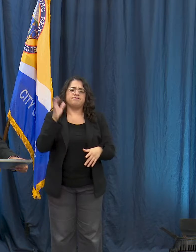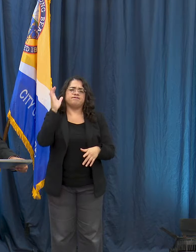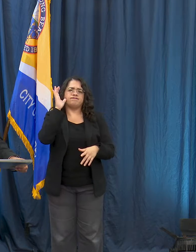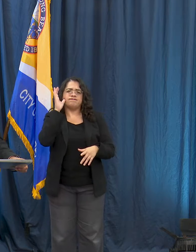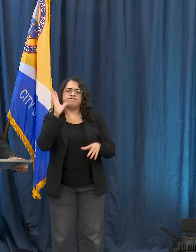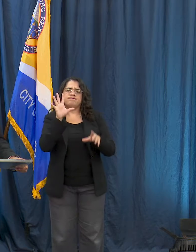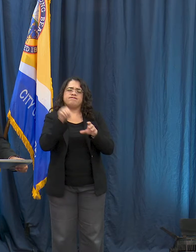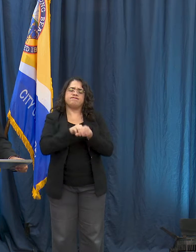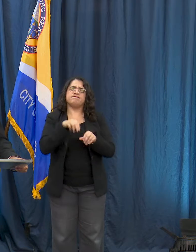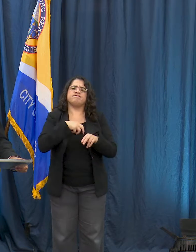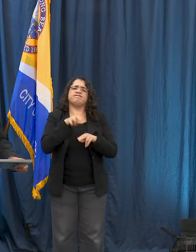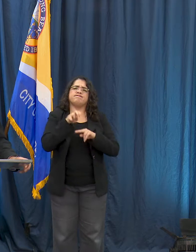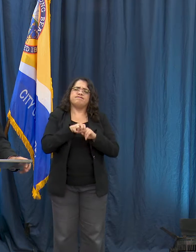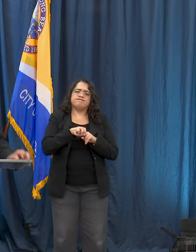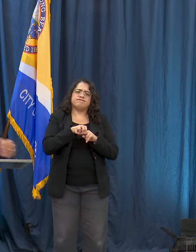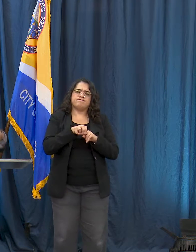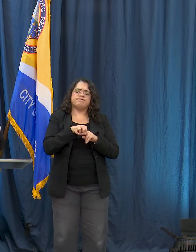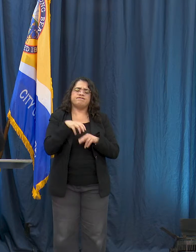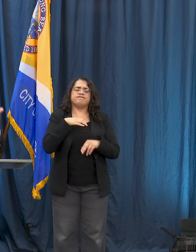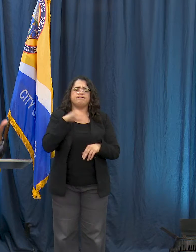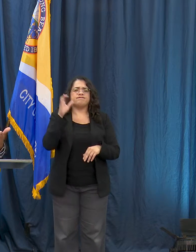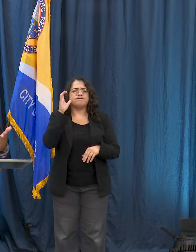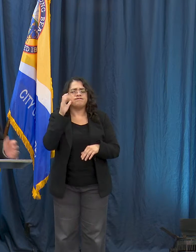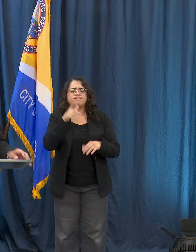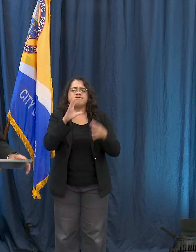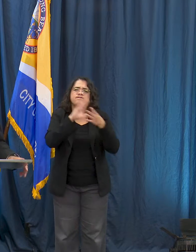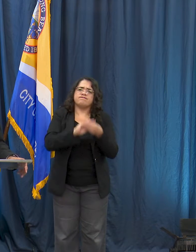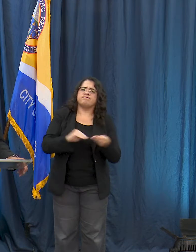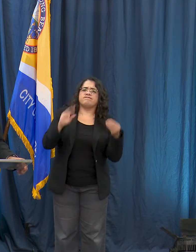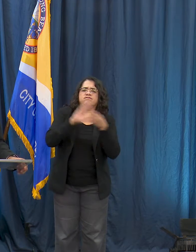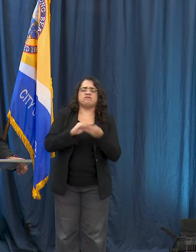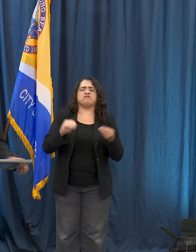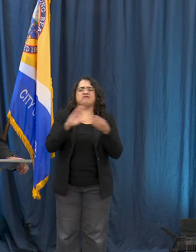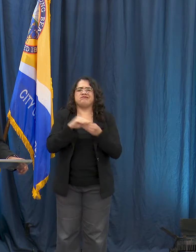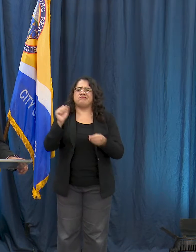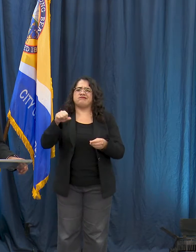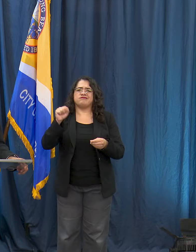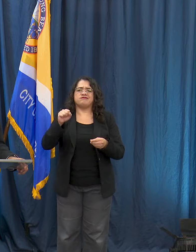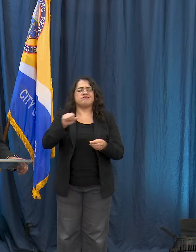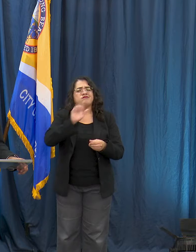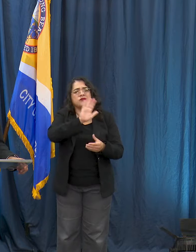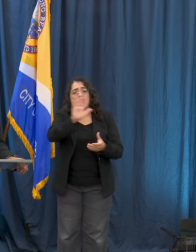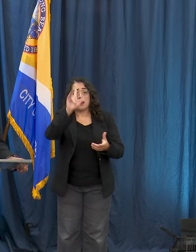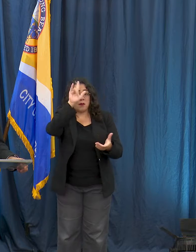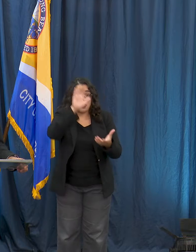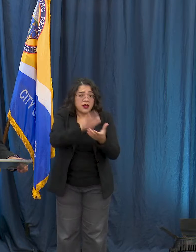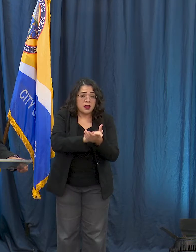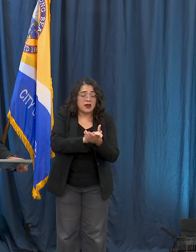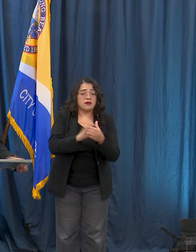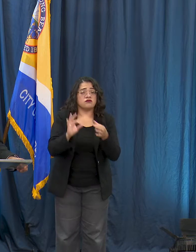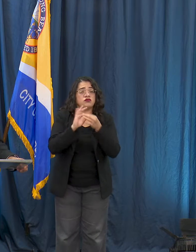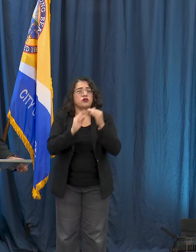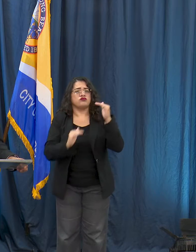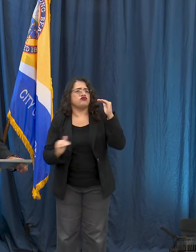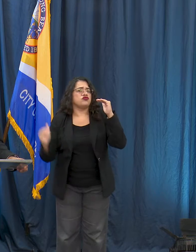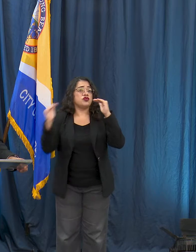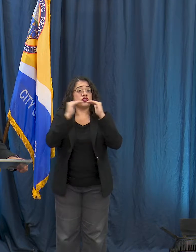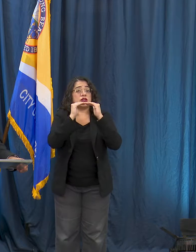young people talk about their experiences or their beliefs around racial justice, and around equity, and around